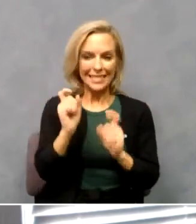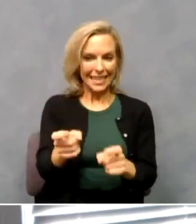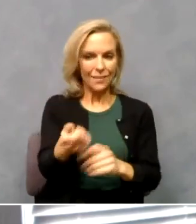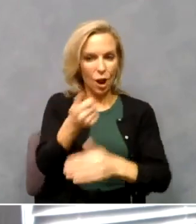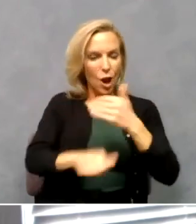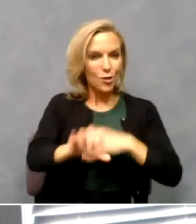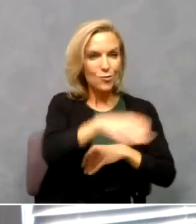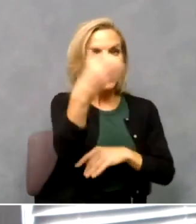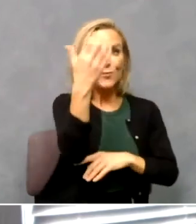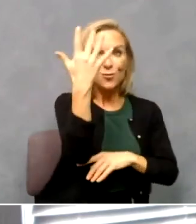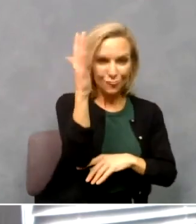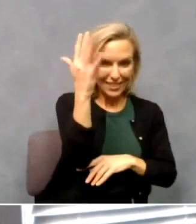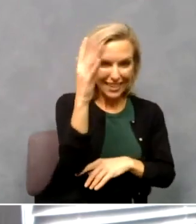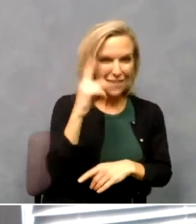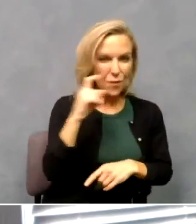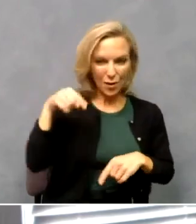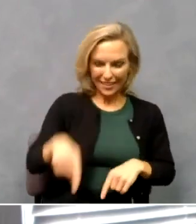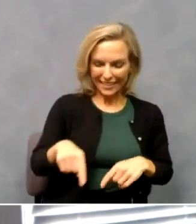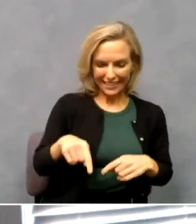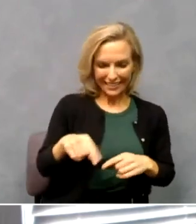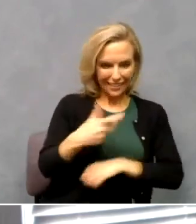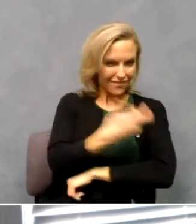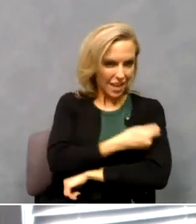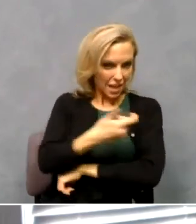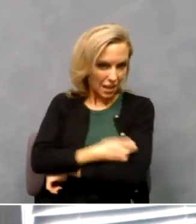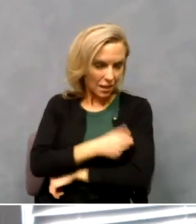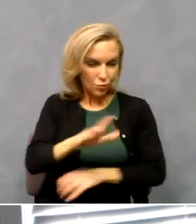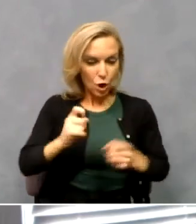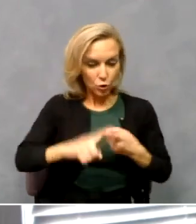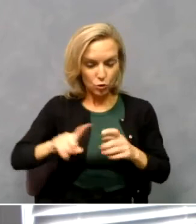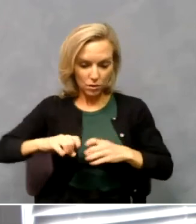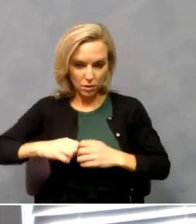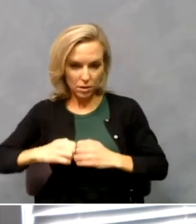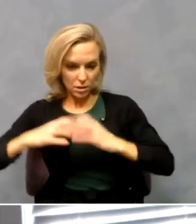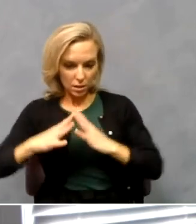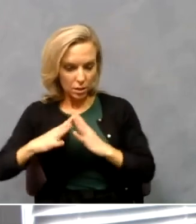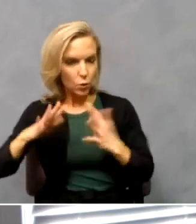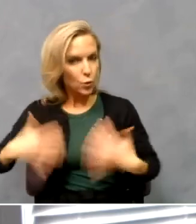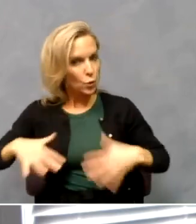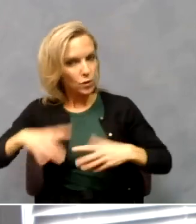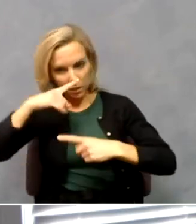vaccines trying to start up something this complicated with 24 day weekends